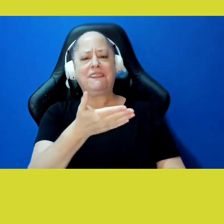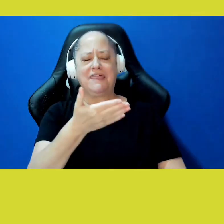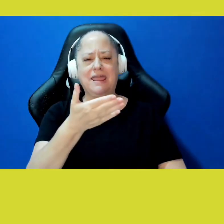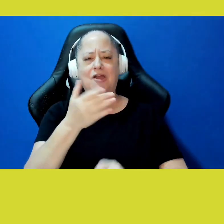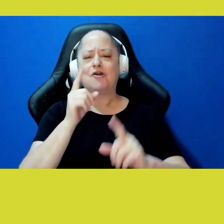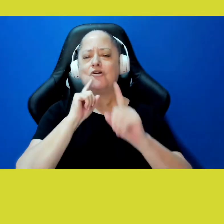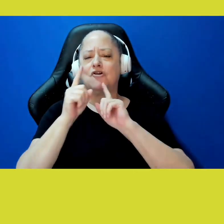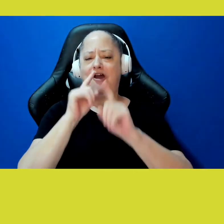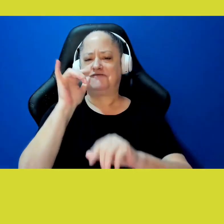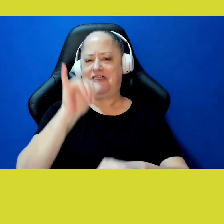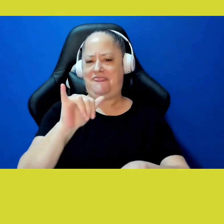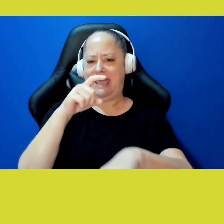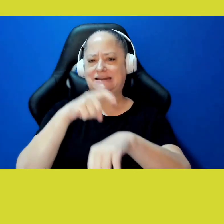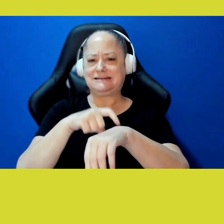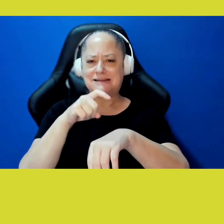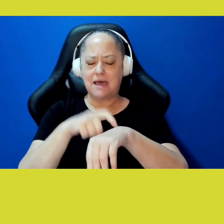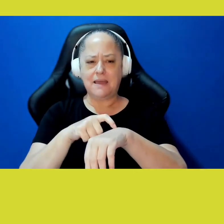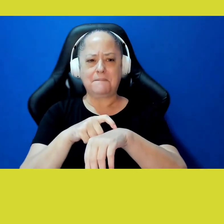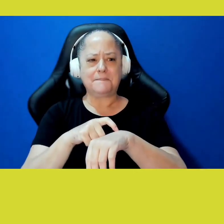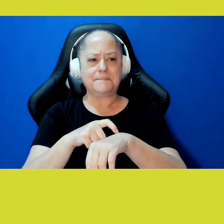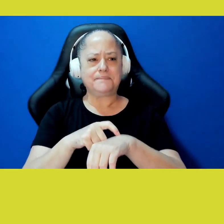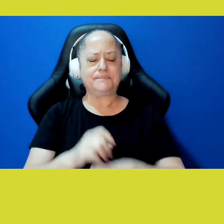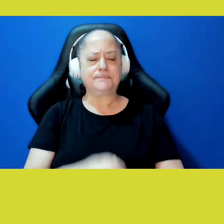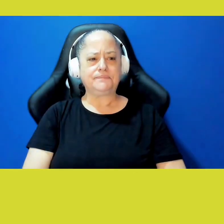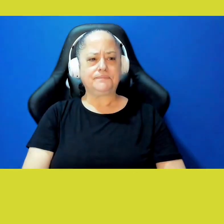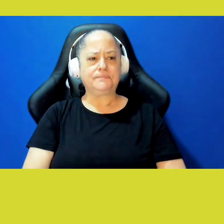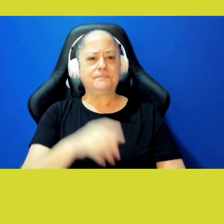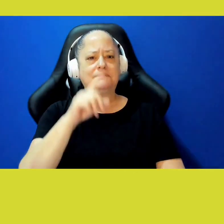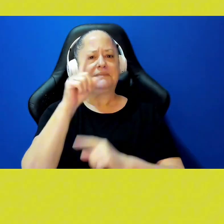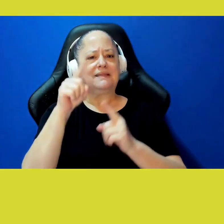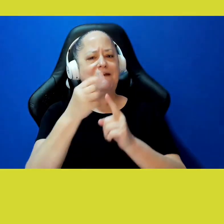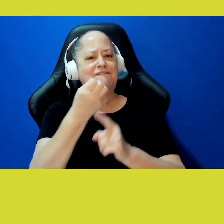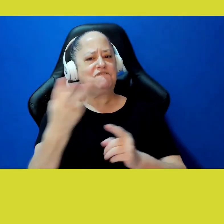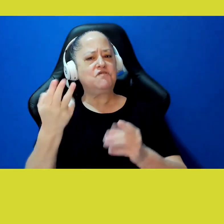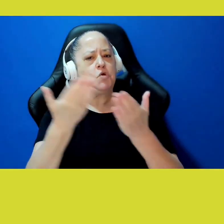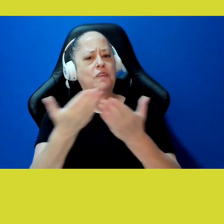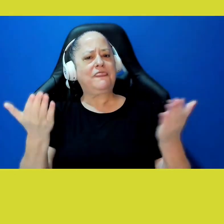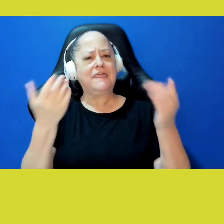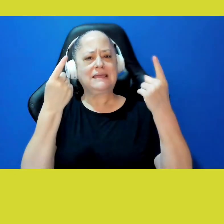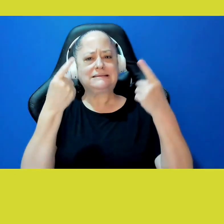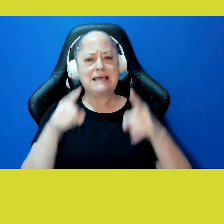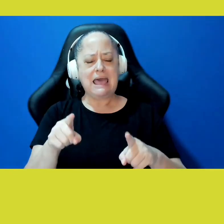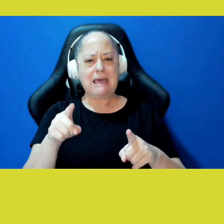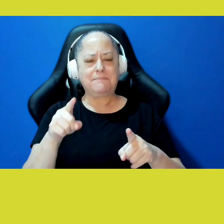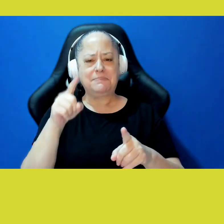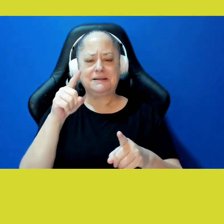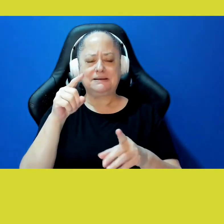the time um but then a few things happened